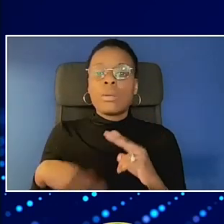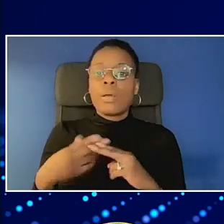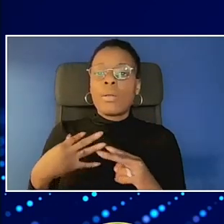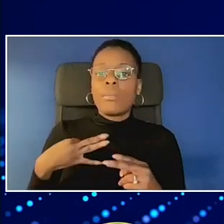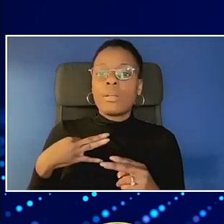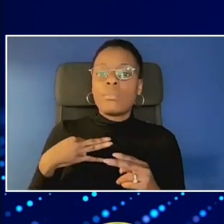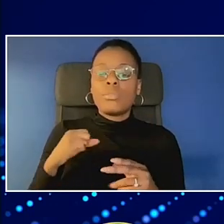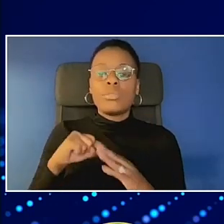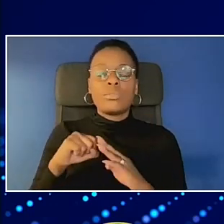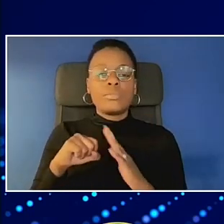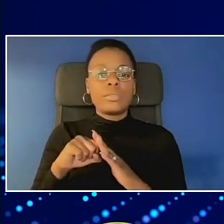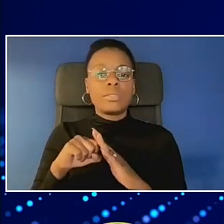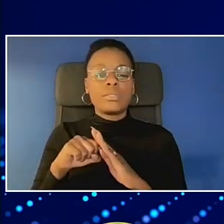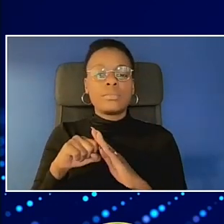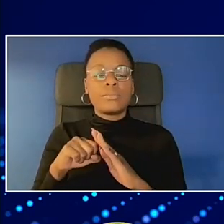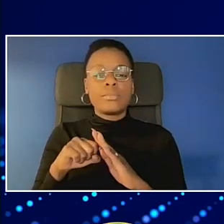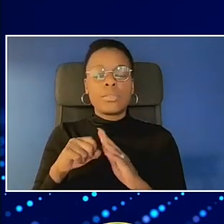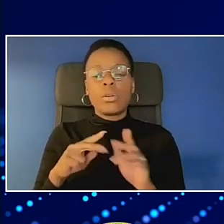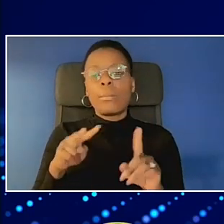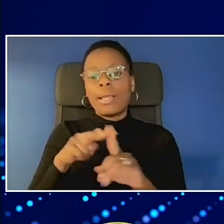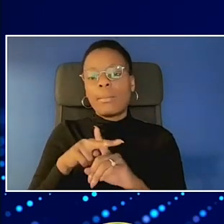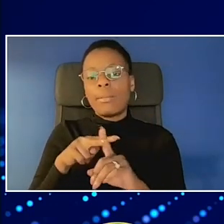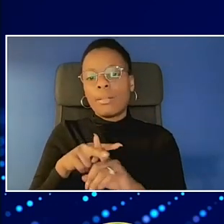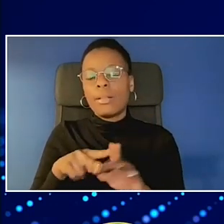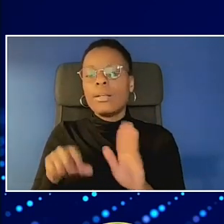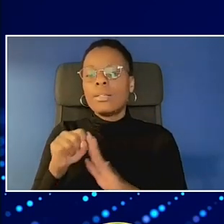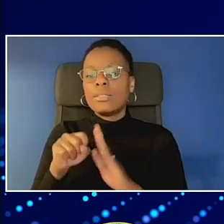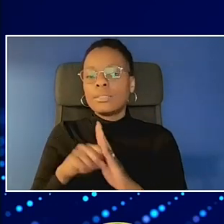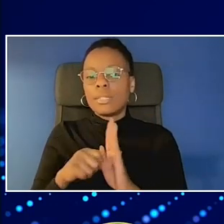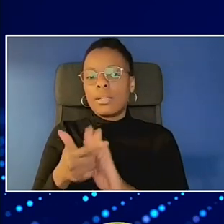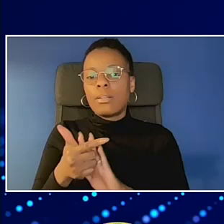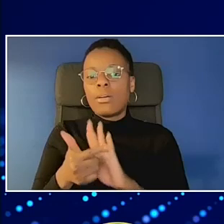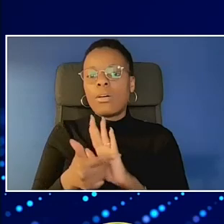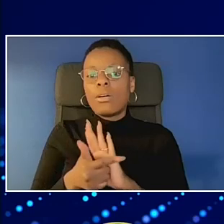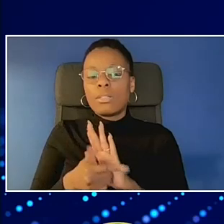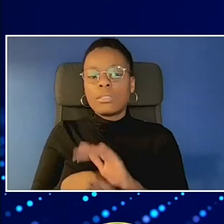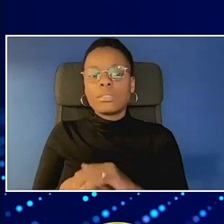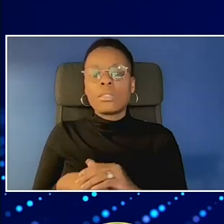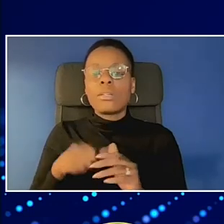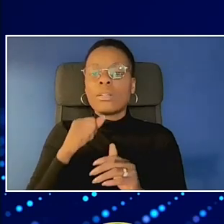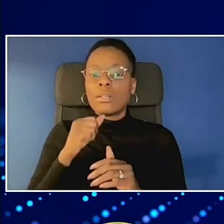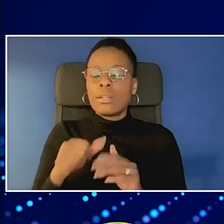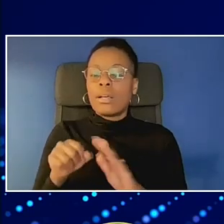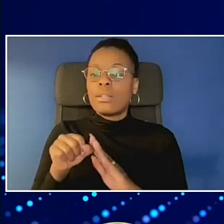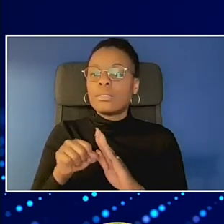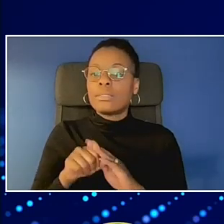specific laws, non-state actors on boards, as well as the exemption piece we